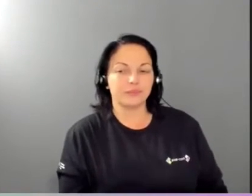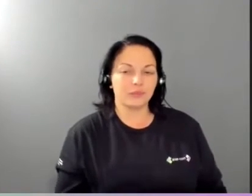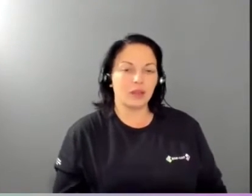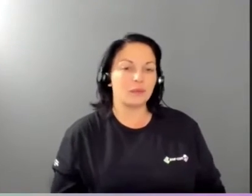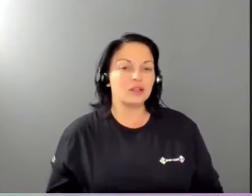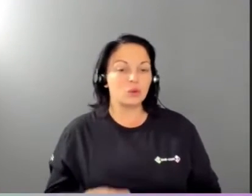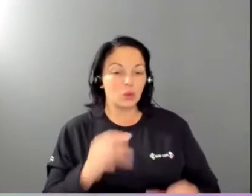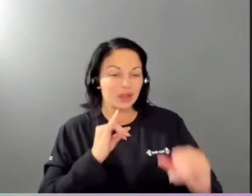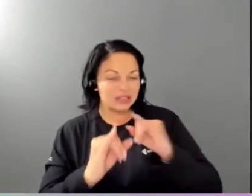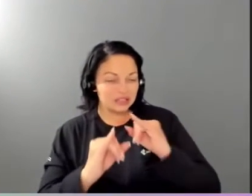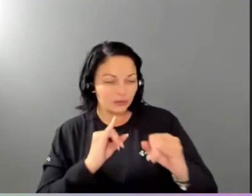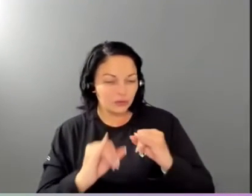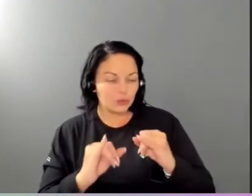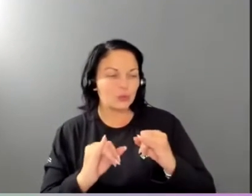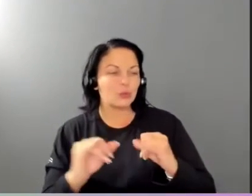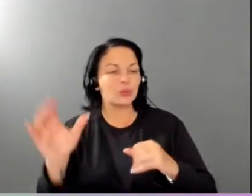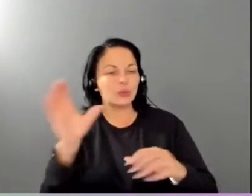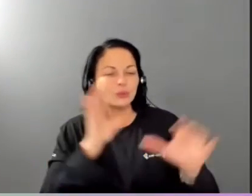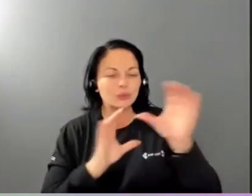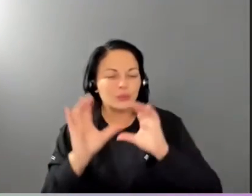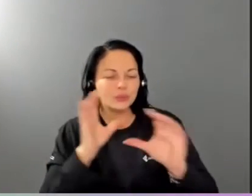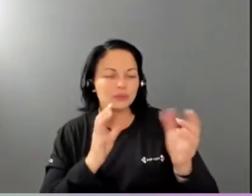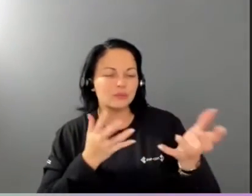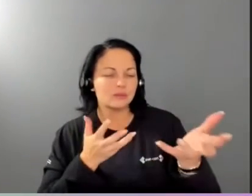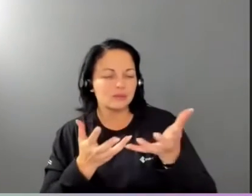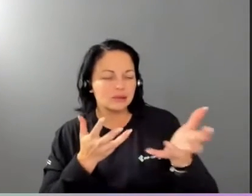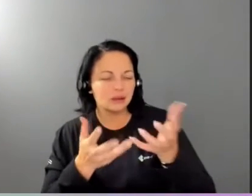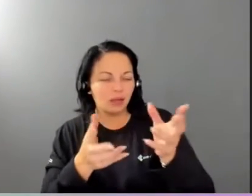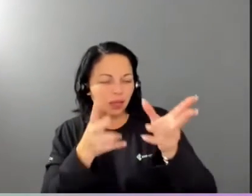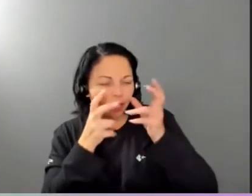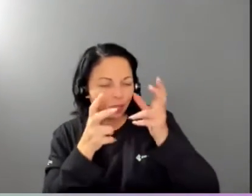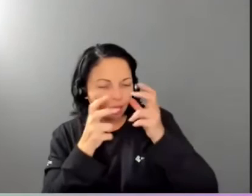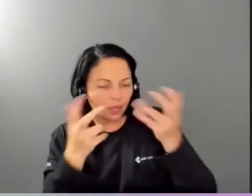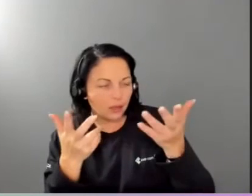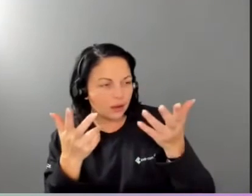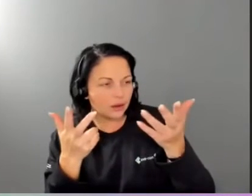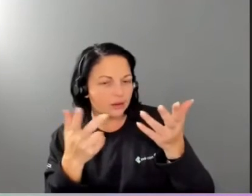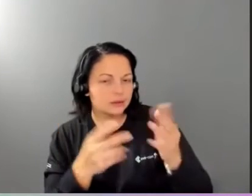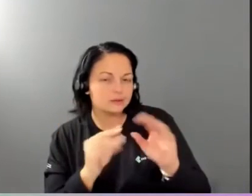interesting how those experts almost always score almost the same number, because once you interview and